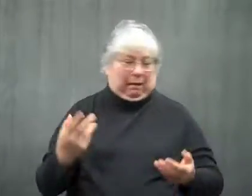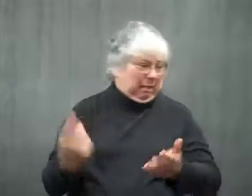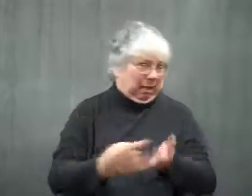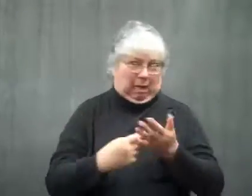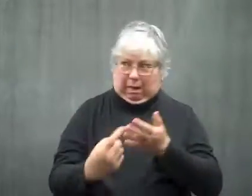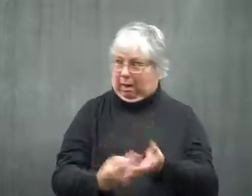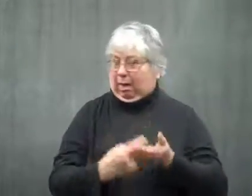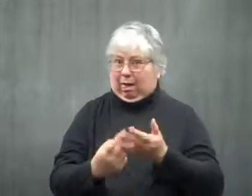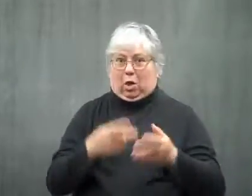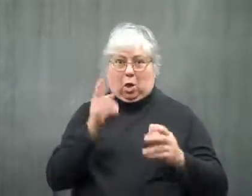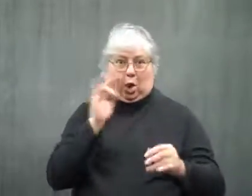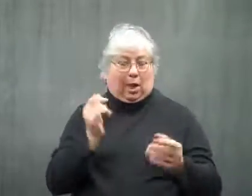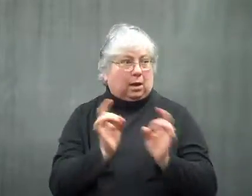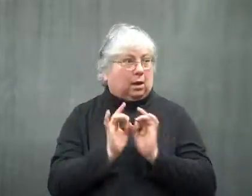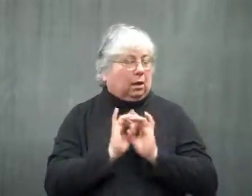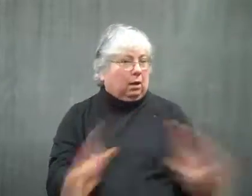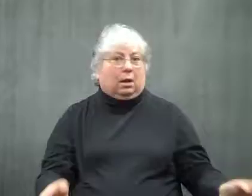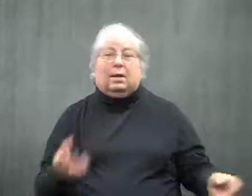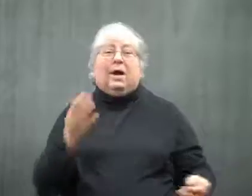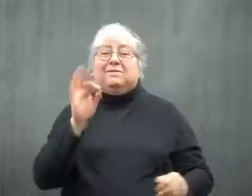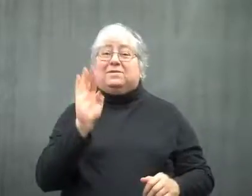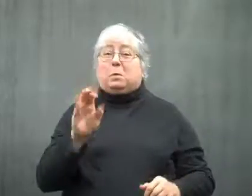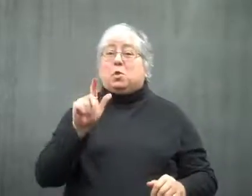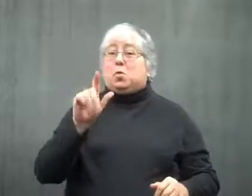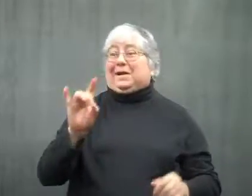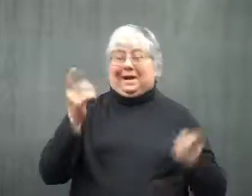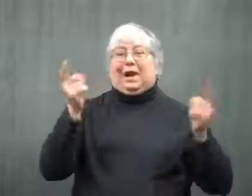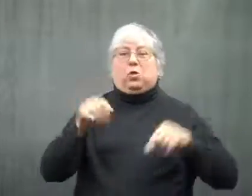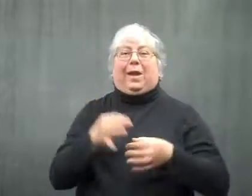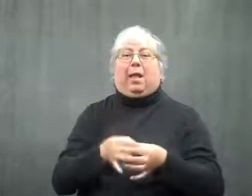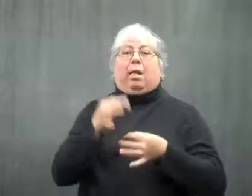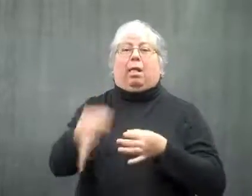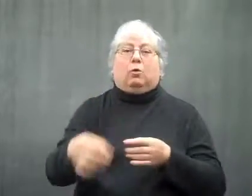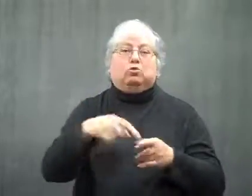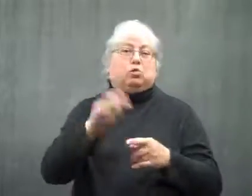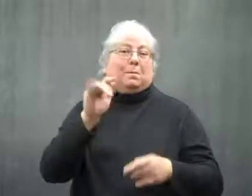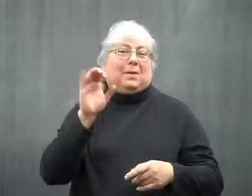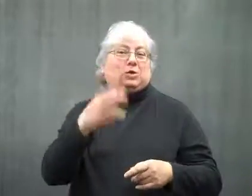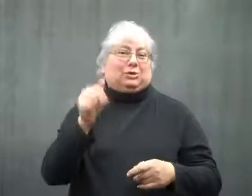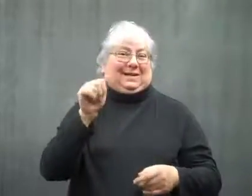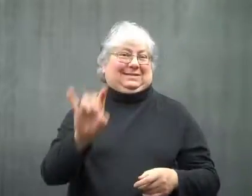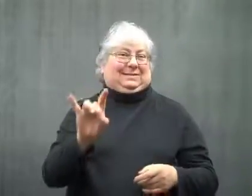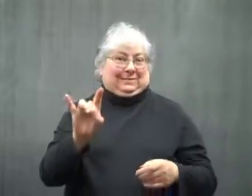It didn't look like they could, so on February 28, they agreed to an extension to March 18.